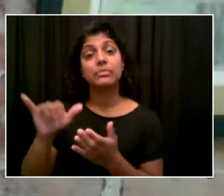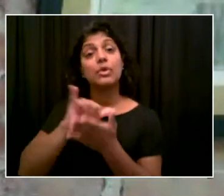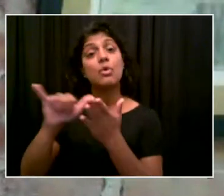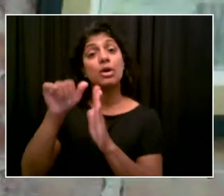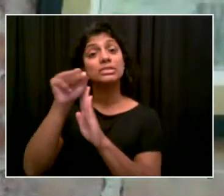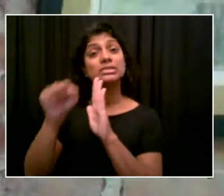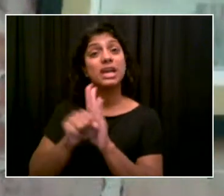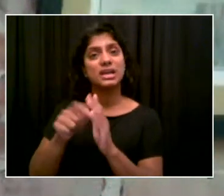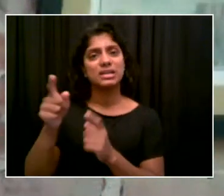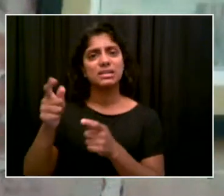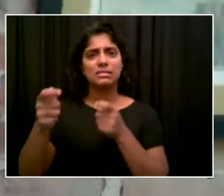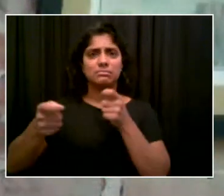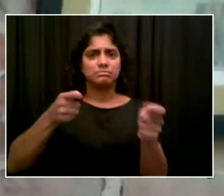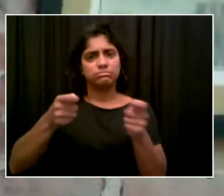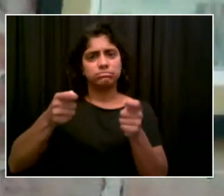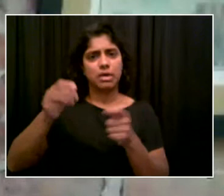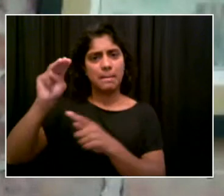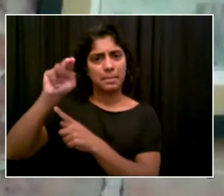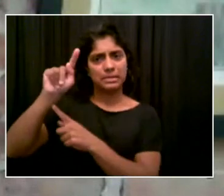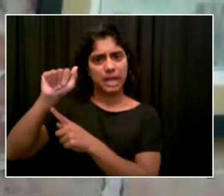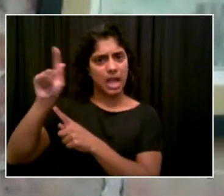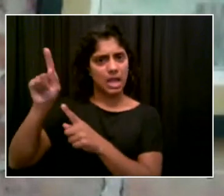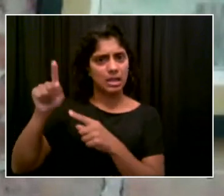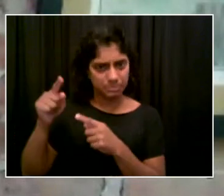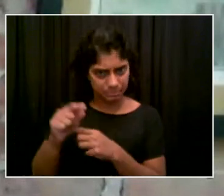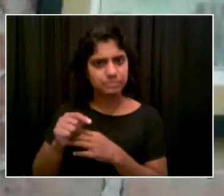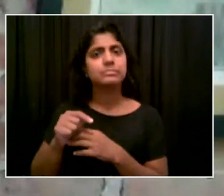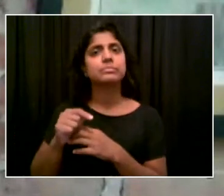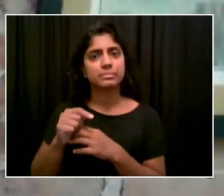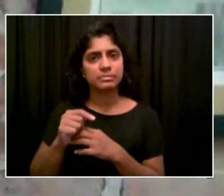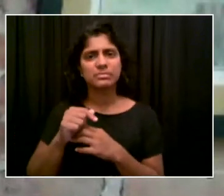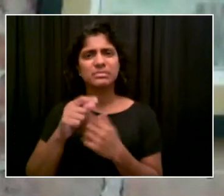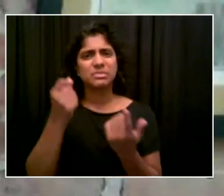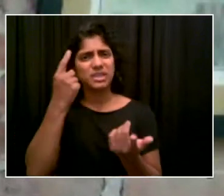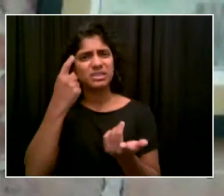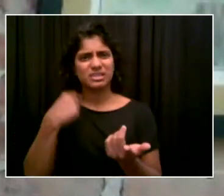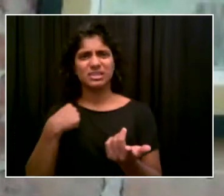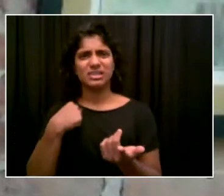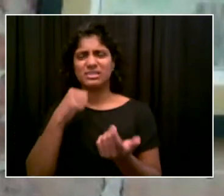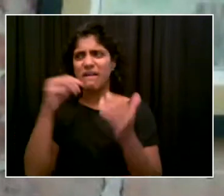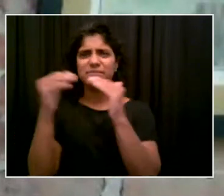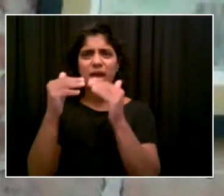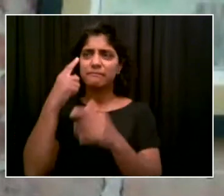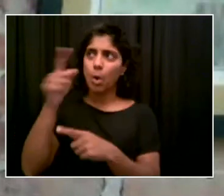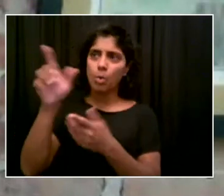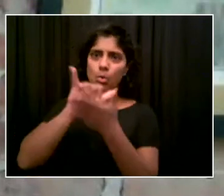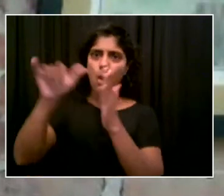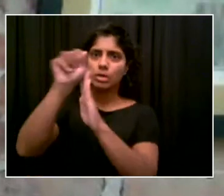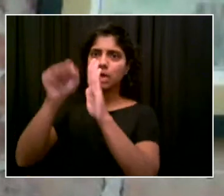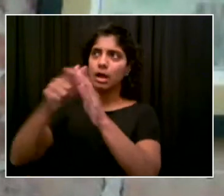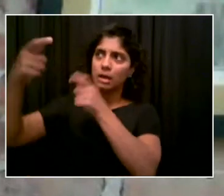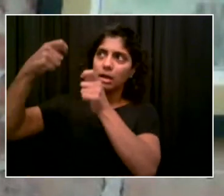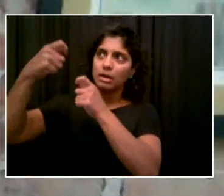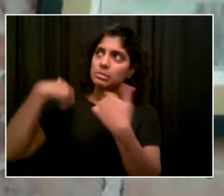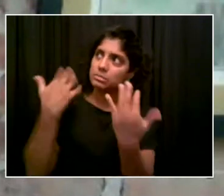THAT THE STATE THE CONTLROS IS NOT MOVING ON THIS CRITICAL ISSUE. WE NEED TO GET